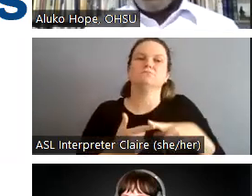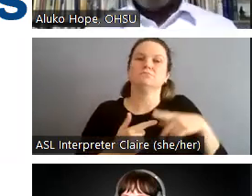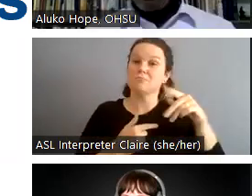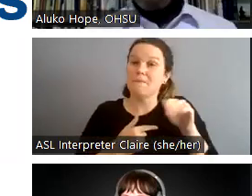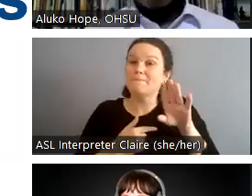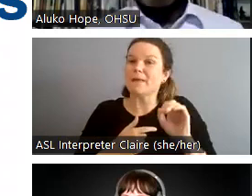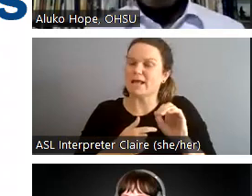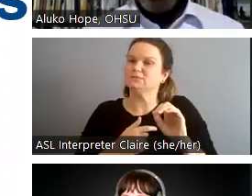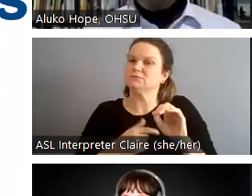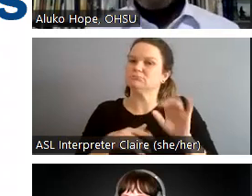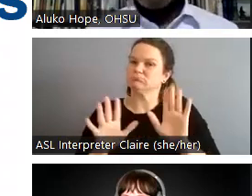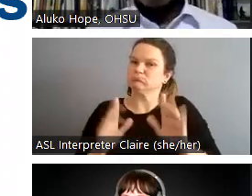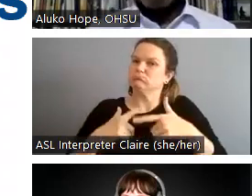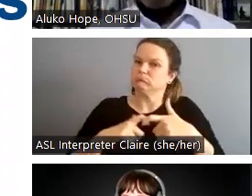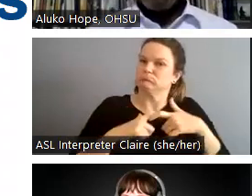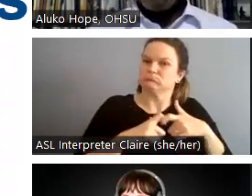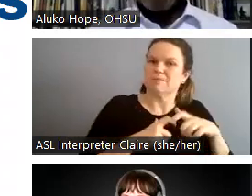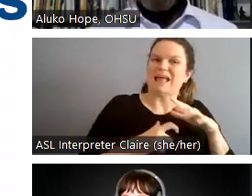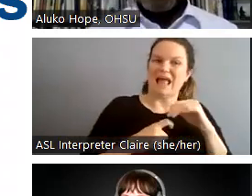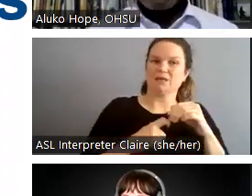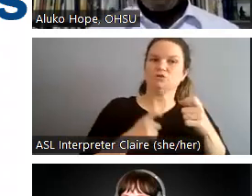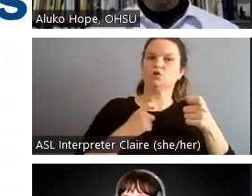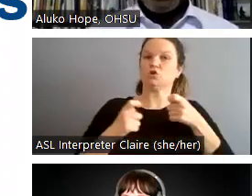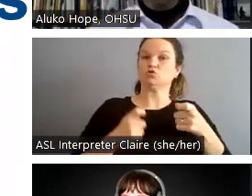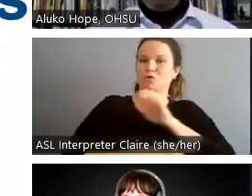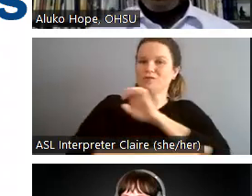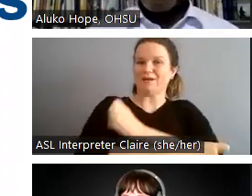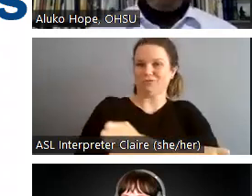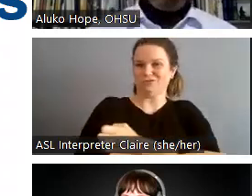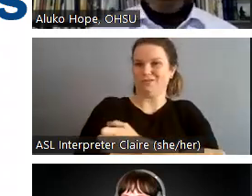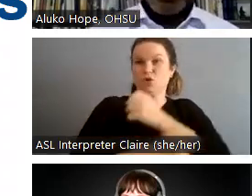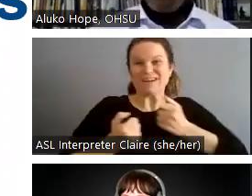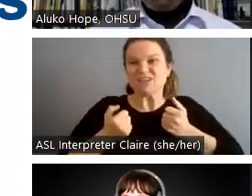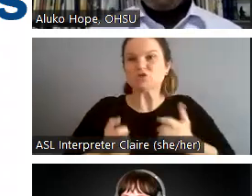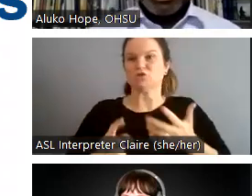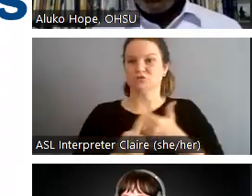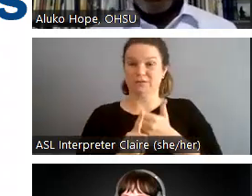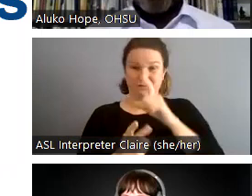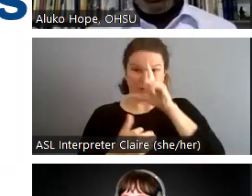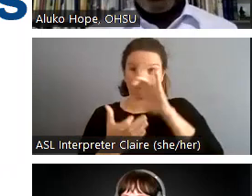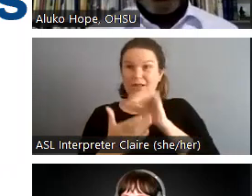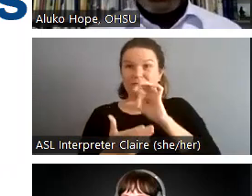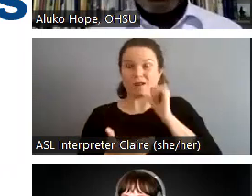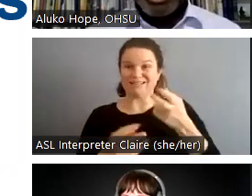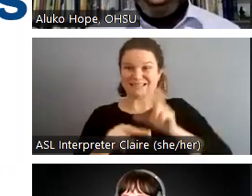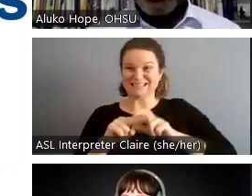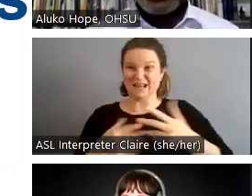how to put yourself in the right posture to control your energy, right? So that you're not exhausting your energy. Because, believe it or not, sitting up